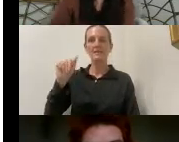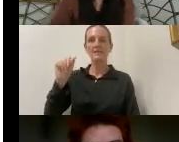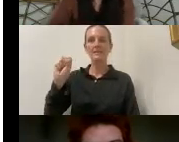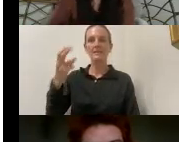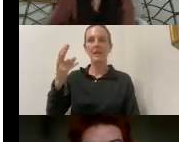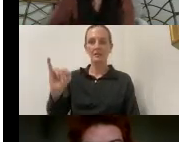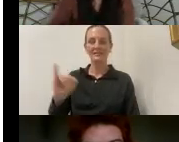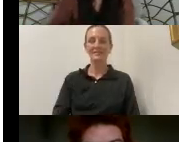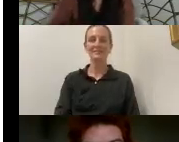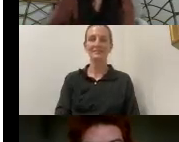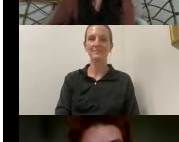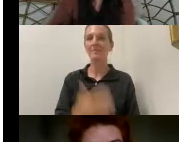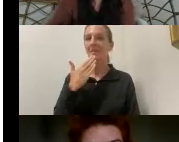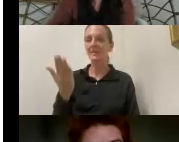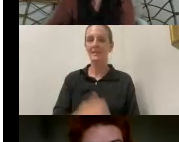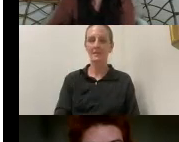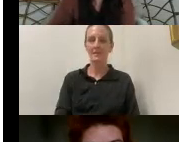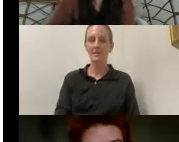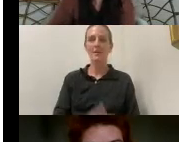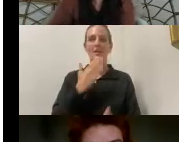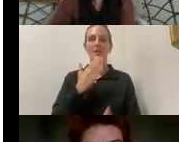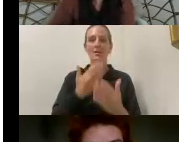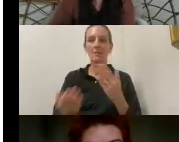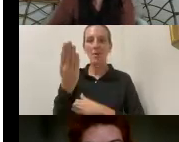[Indigenous language]. Good morning, my name is Patashi Pimms.